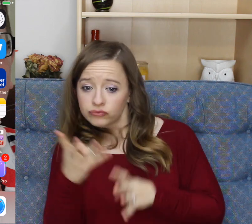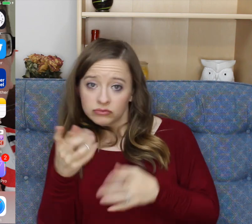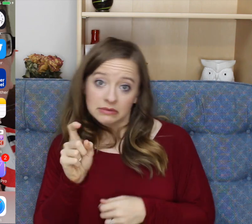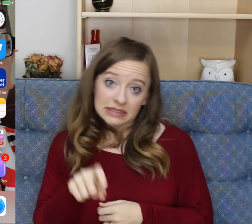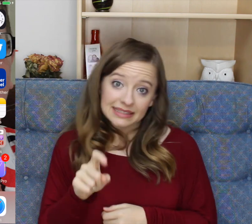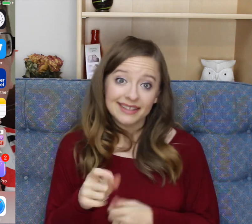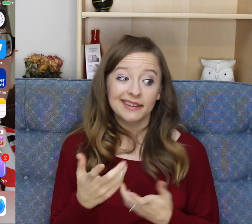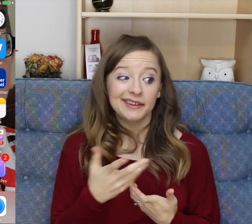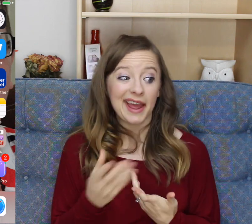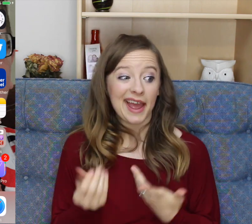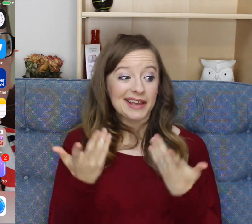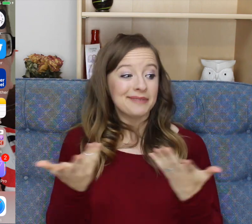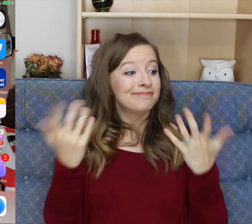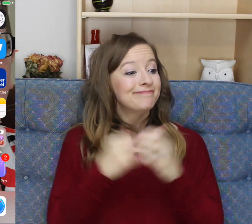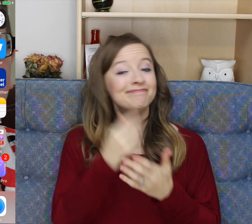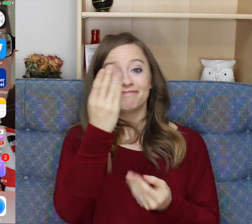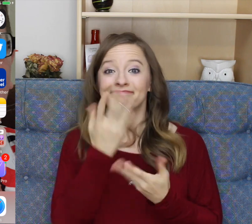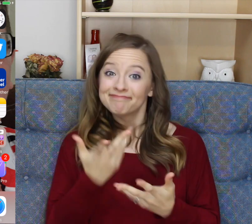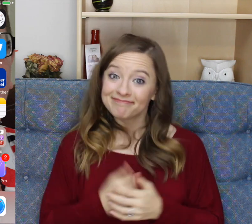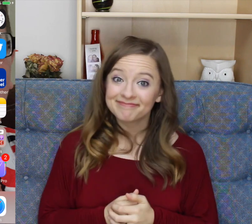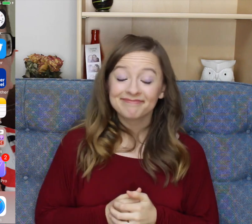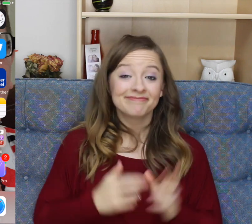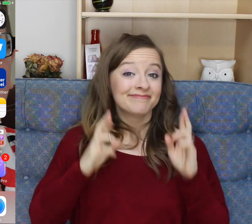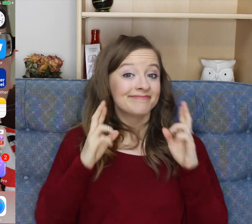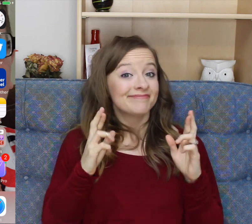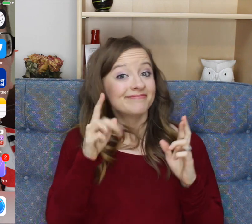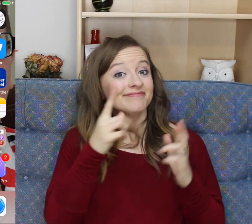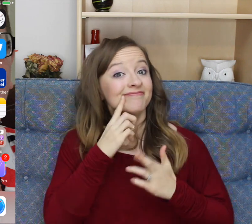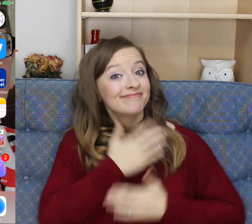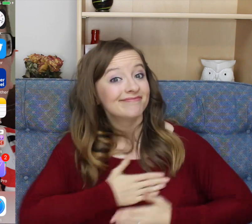What do you think I should get and yeah let me know.